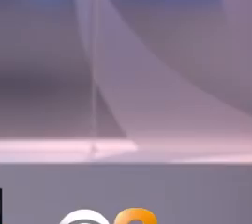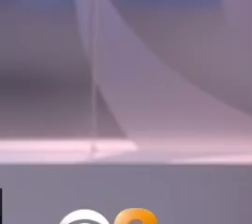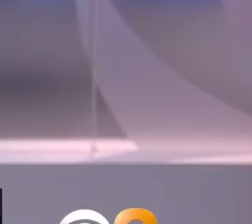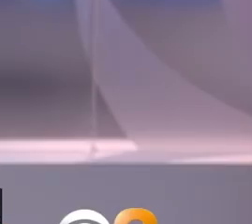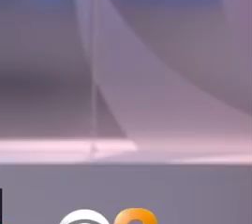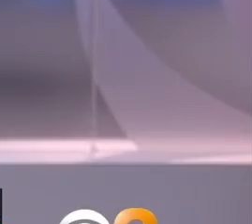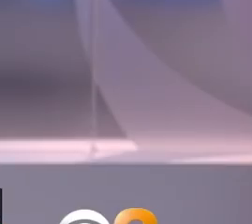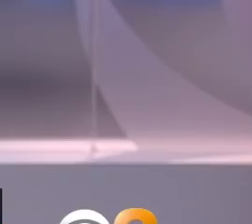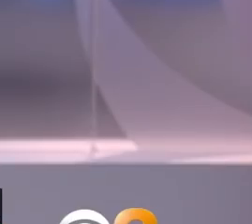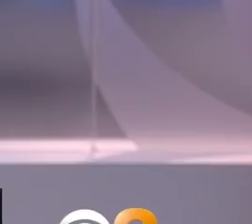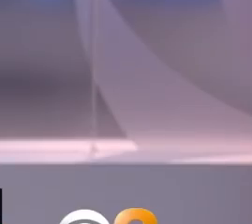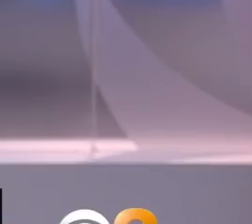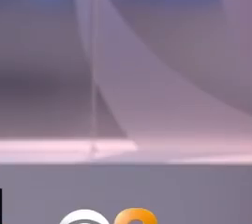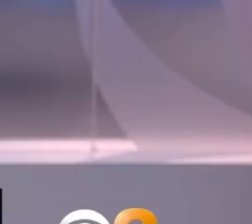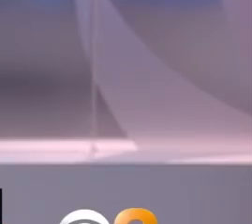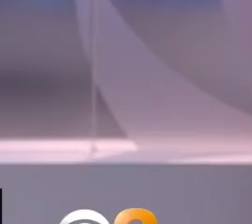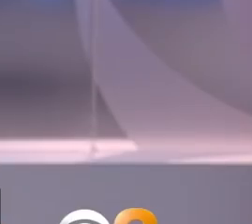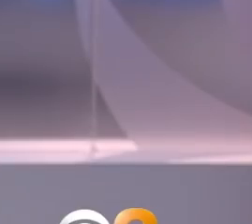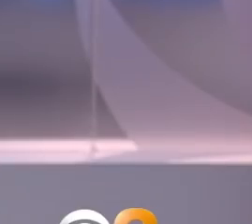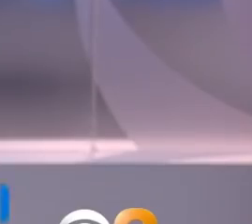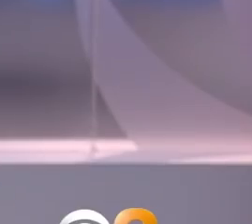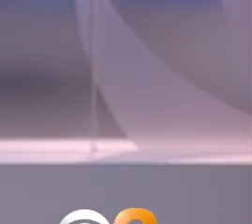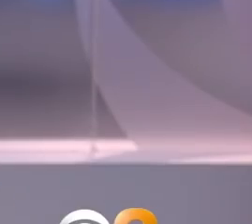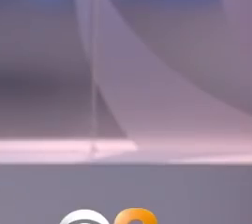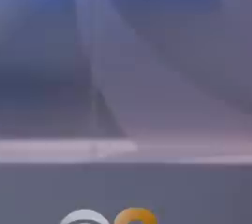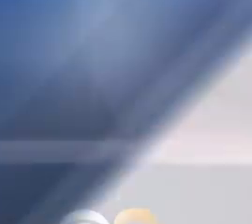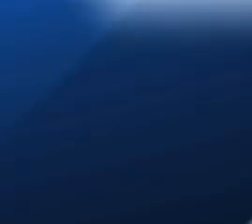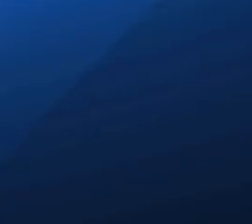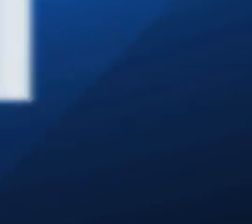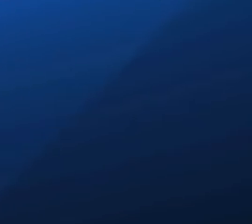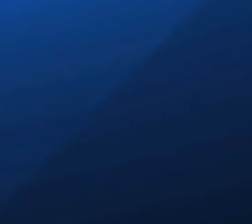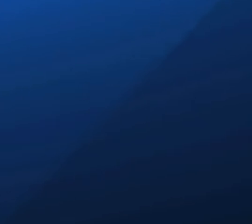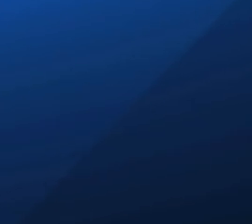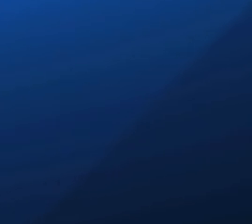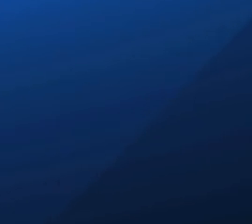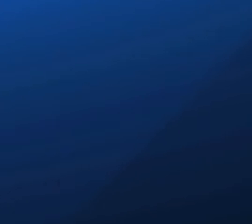YOU HAVE BEEN LISTENING TO GOVERNOR CUOMO GIVE AN UPDATE ON THE CORONAVIRUS OUTBREAK IN NEW YORK. WE NOW RETURN TO REGULAR